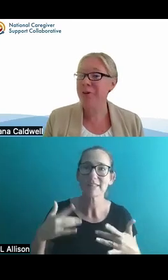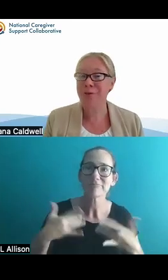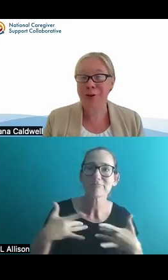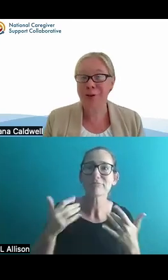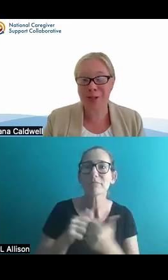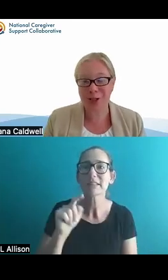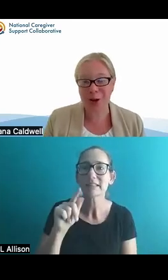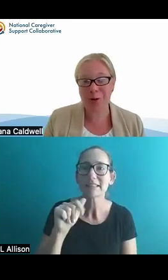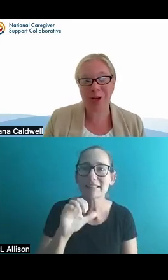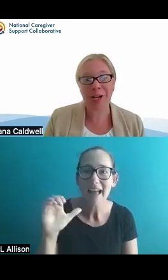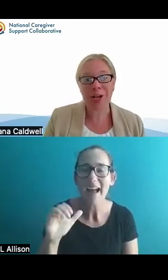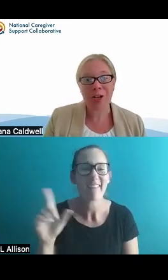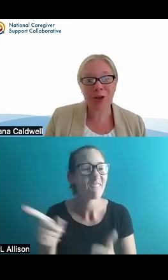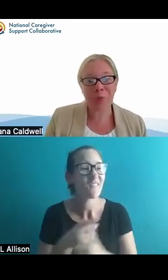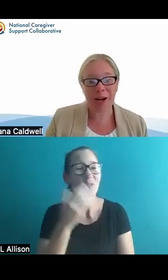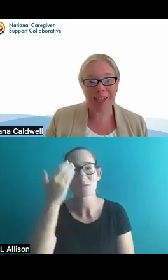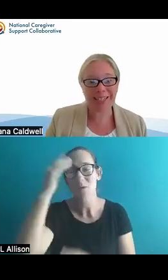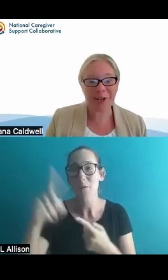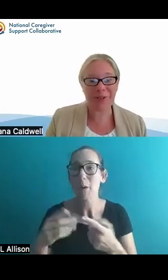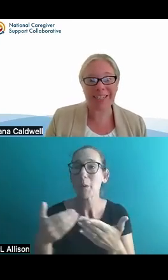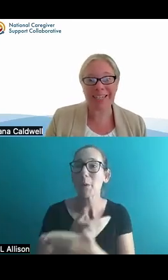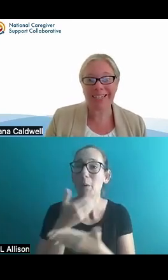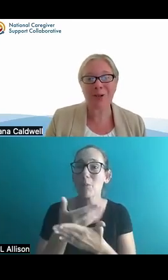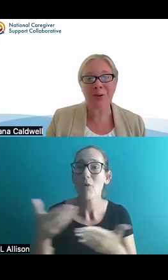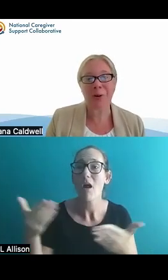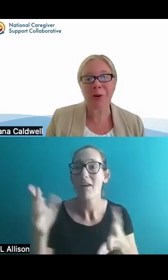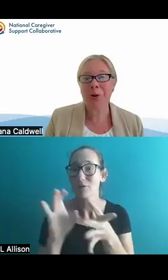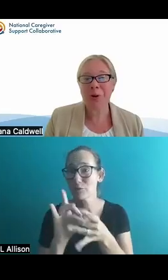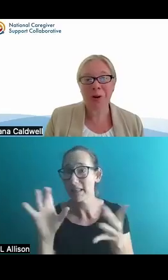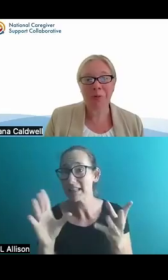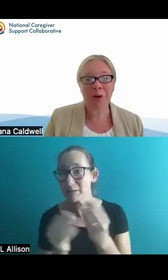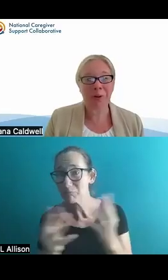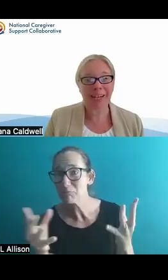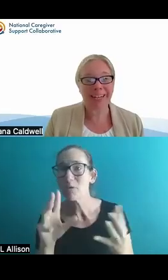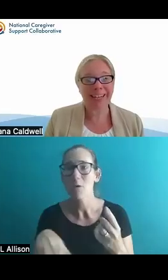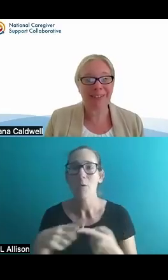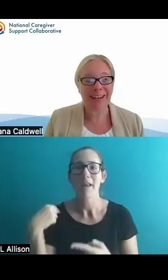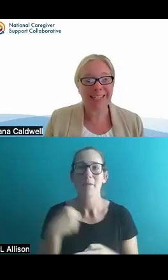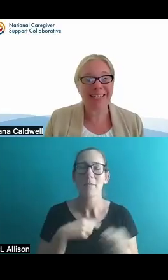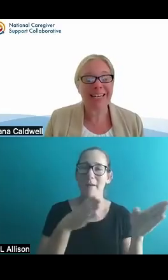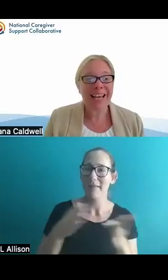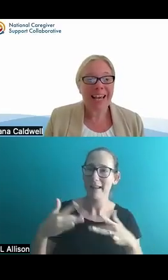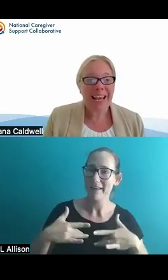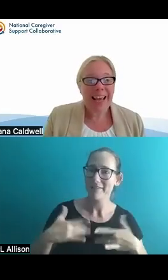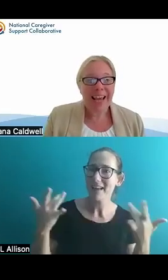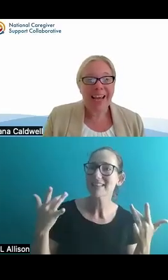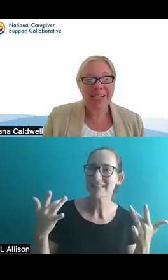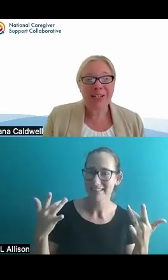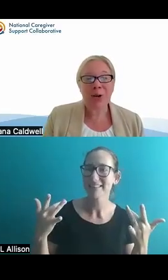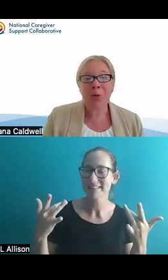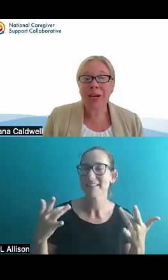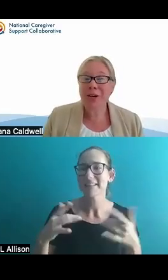can be the first to know when new products are released or when we are planning an event. We look